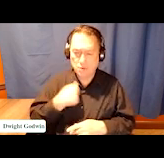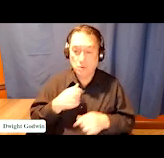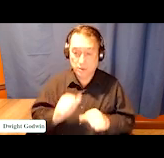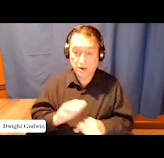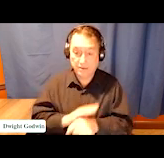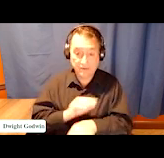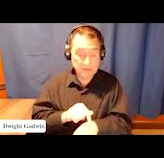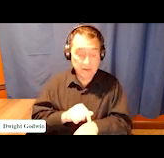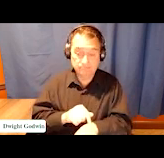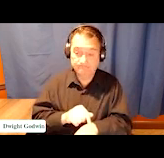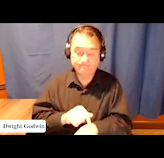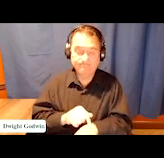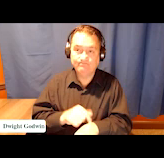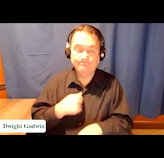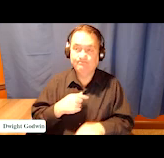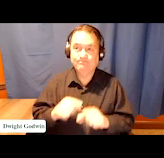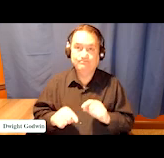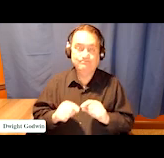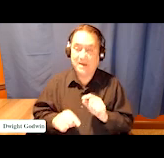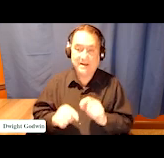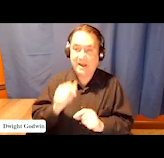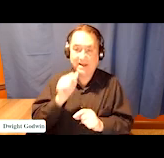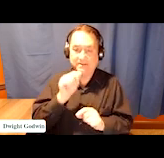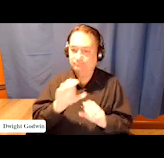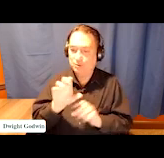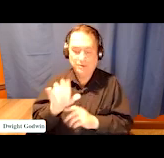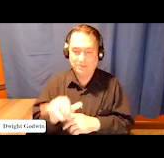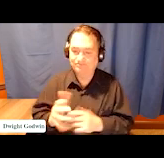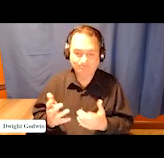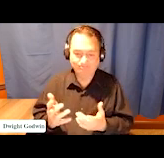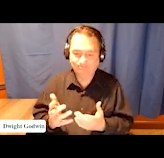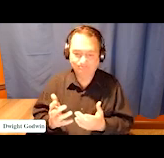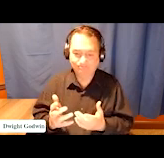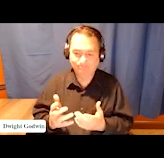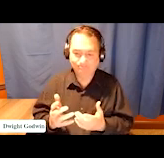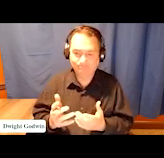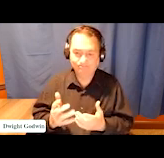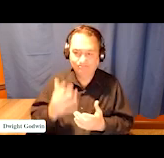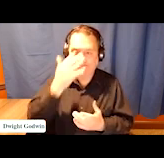and I just can't handle it both because of my